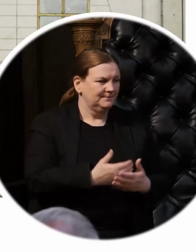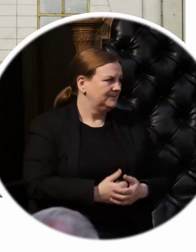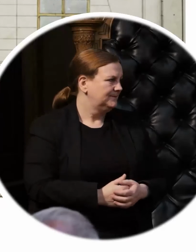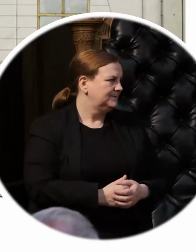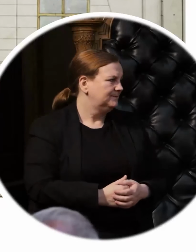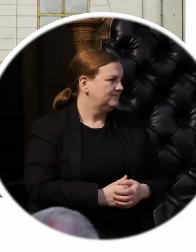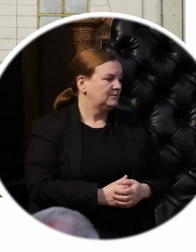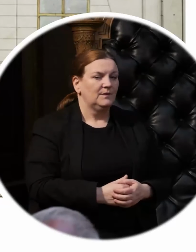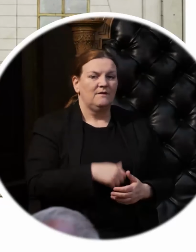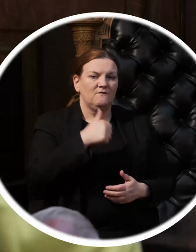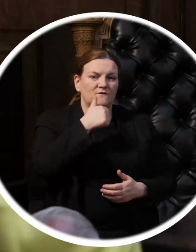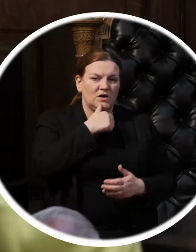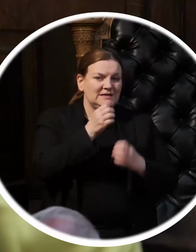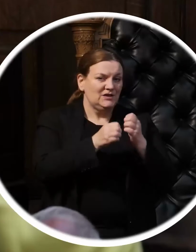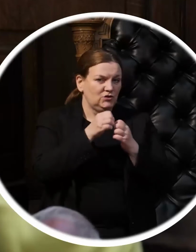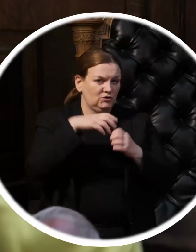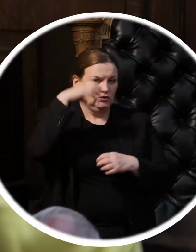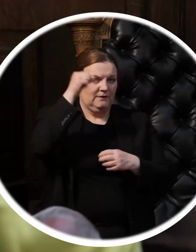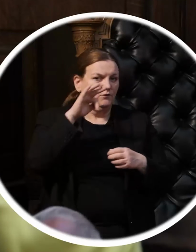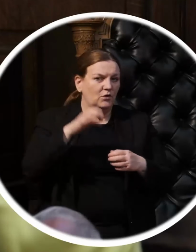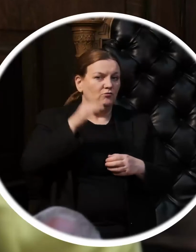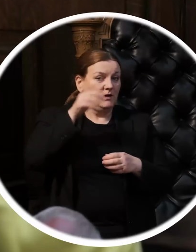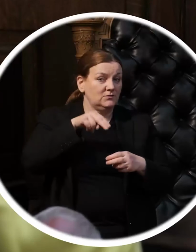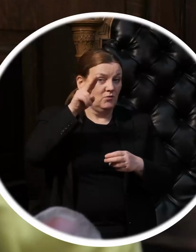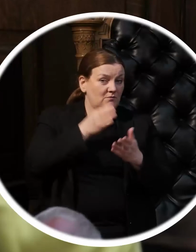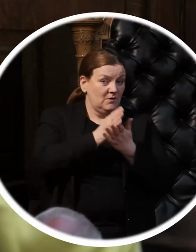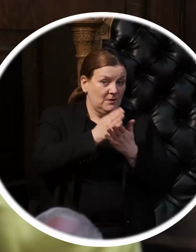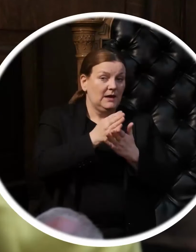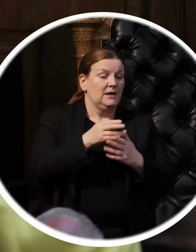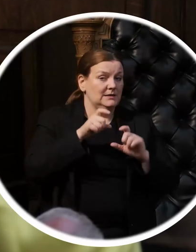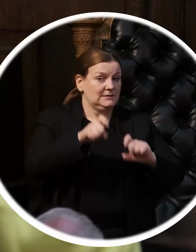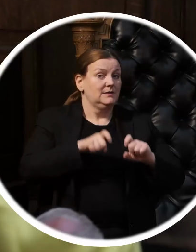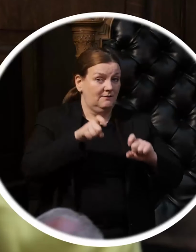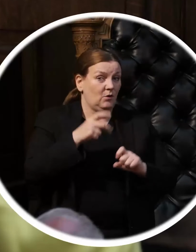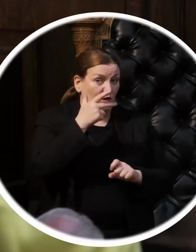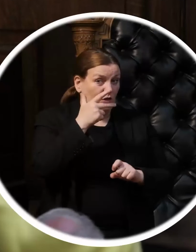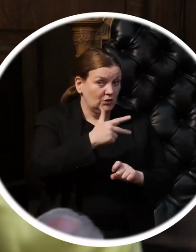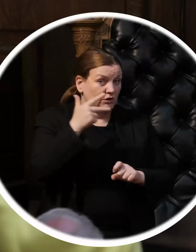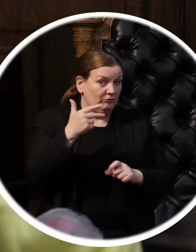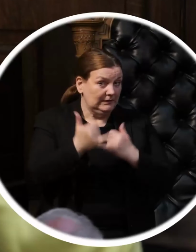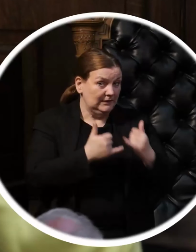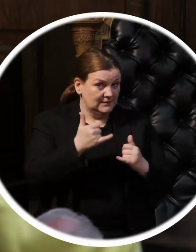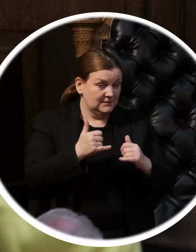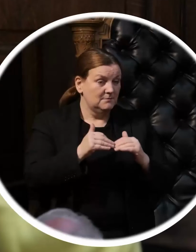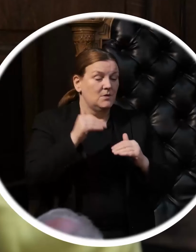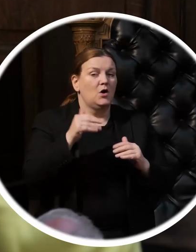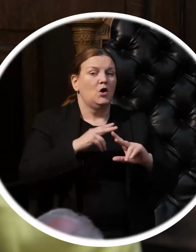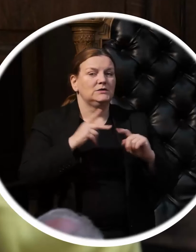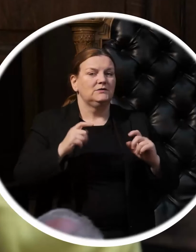He was the first Engineer in Chief for the Great Northern Railway. He stayed in that position for over 33 years until he retired and over that